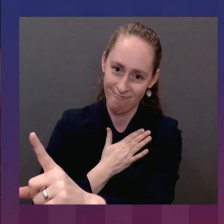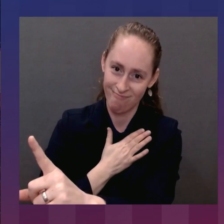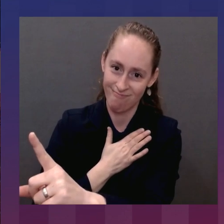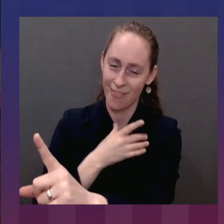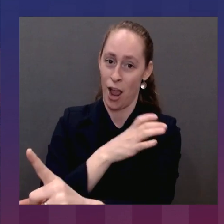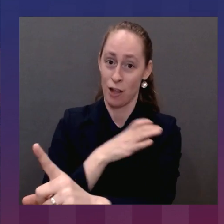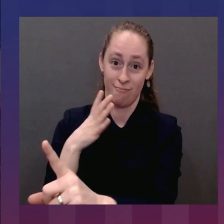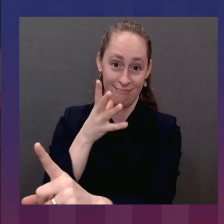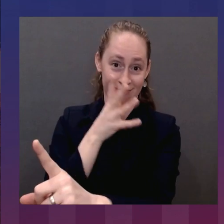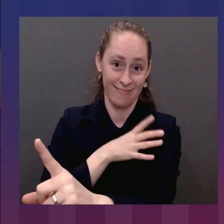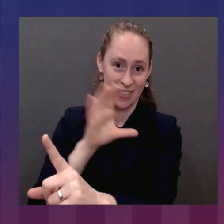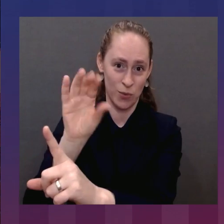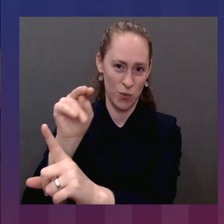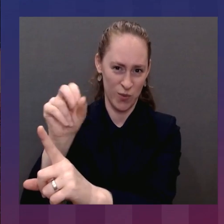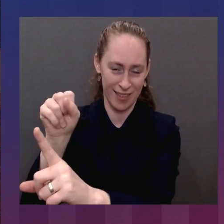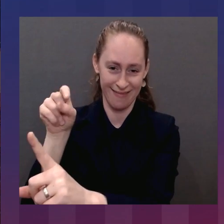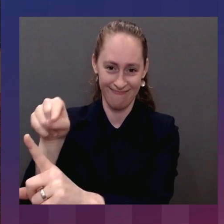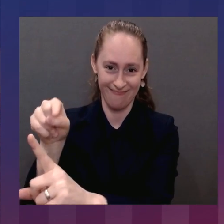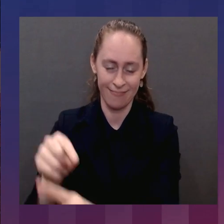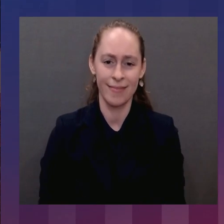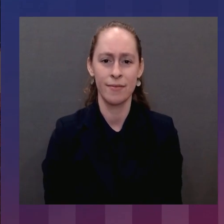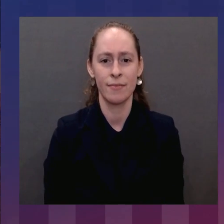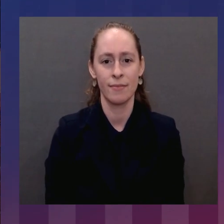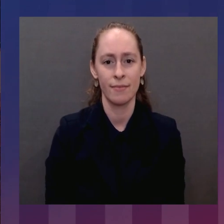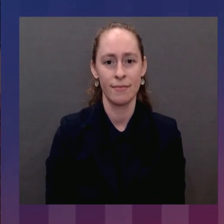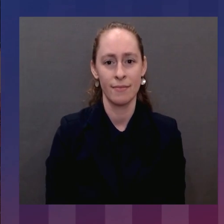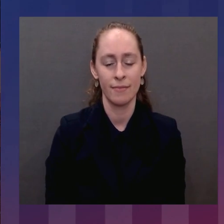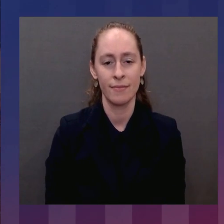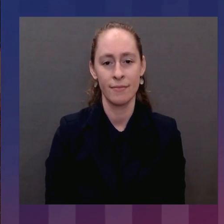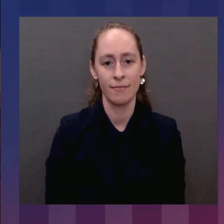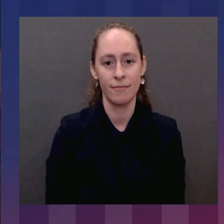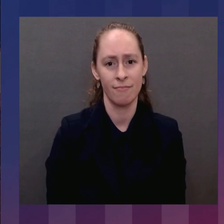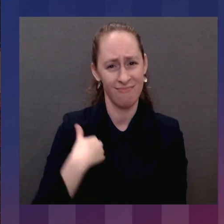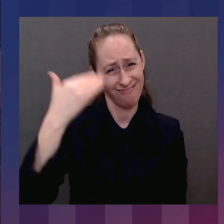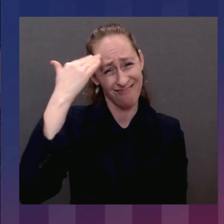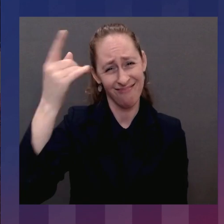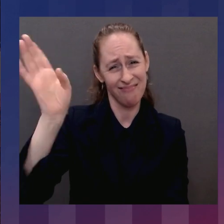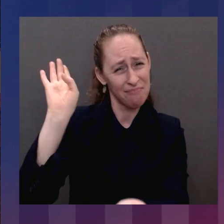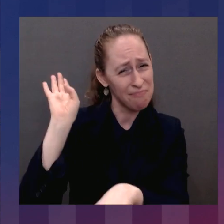There are more corporations incorporated there than every other state in America combined.